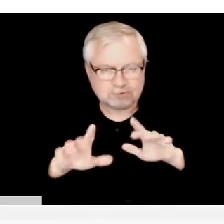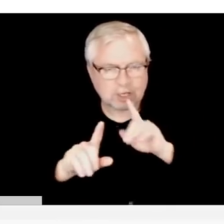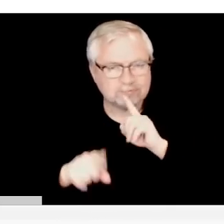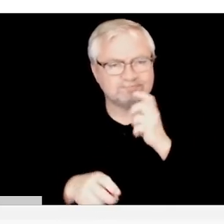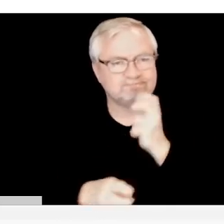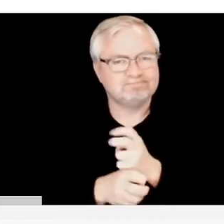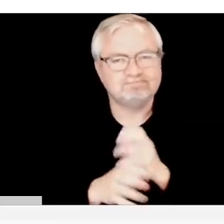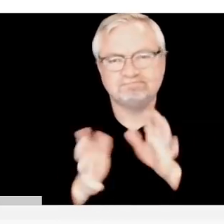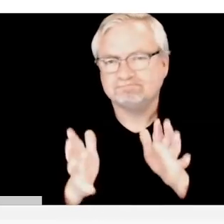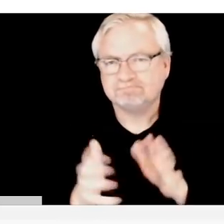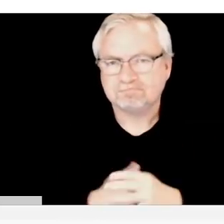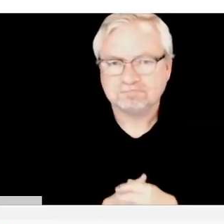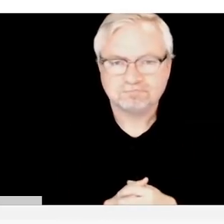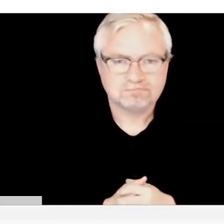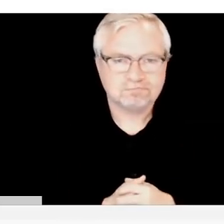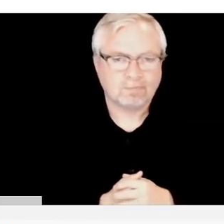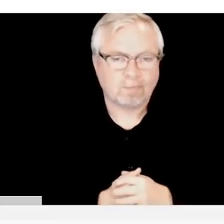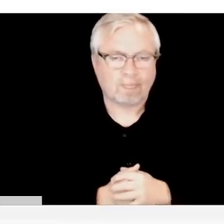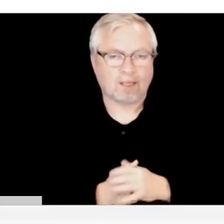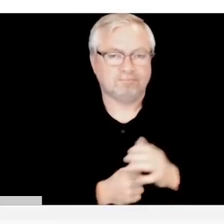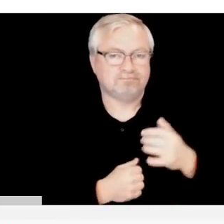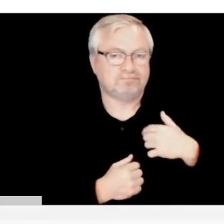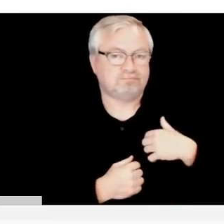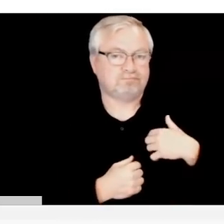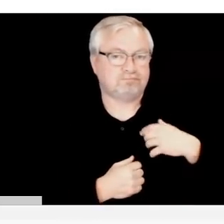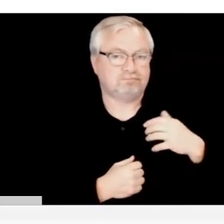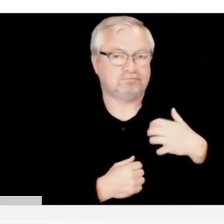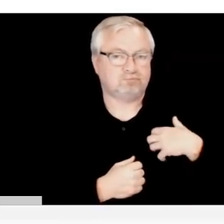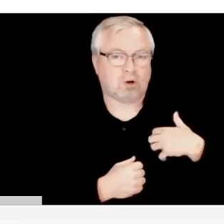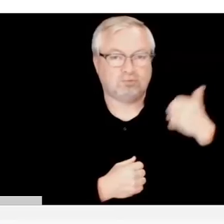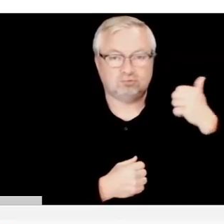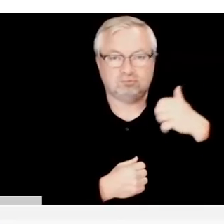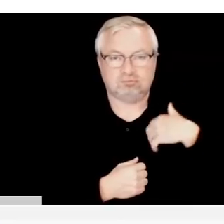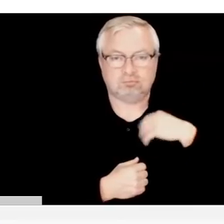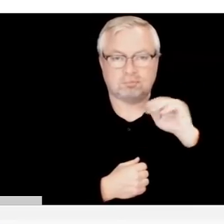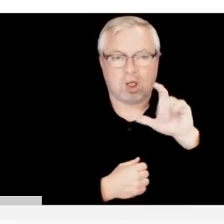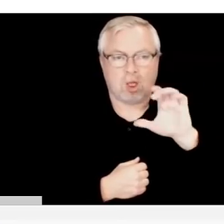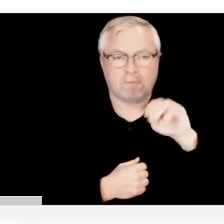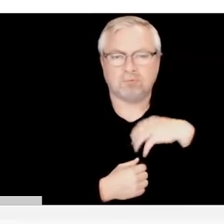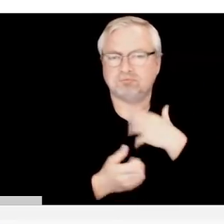I want to hop in on this point just to reinforce something that I think the